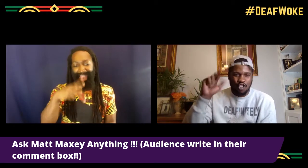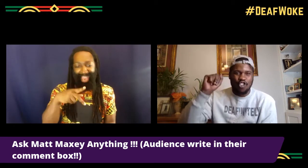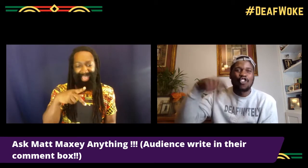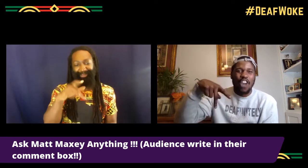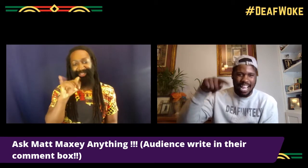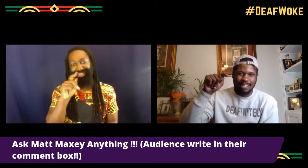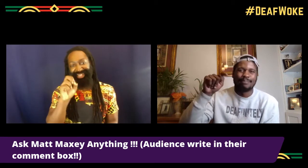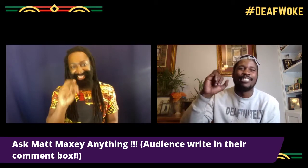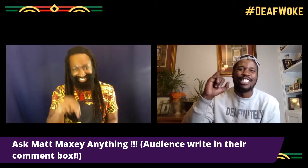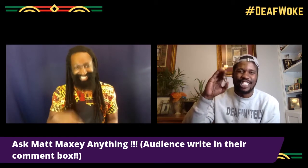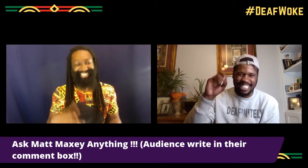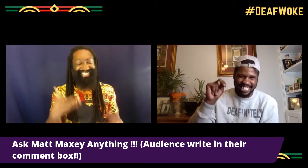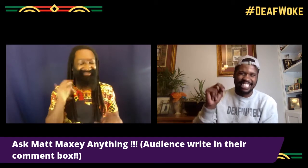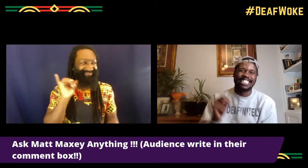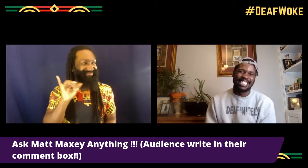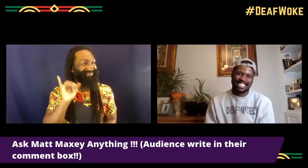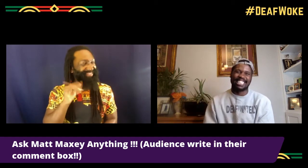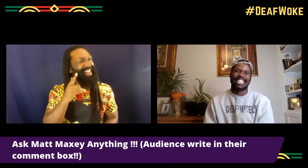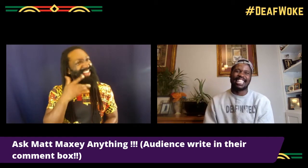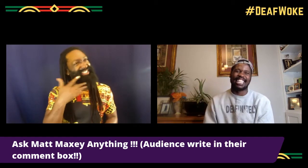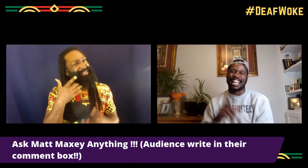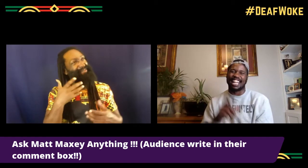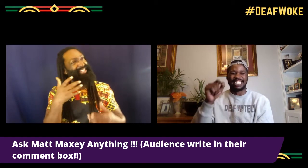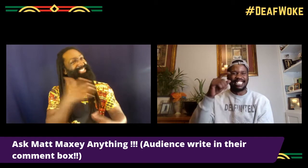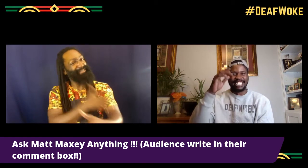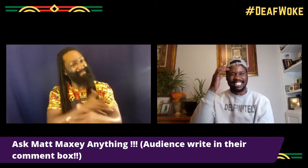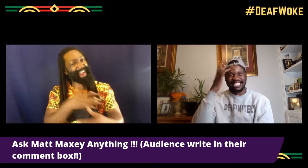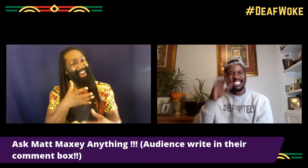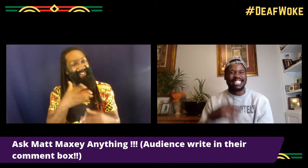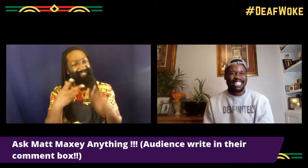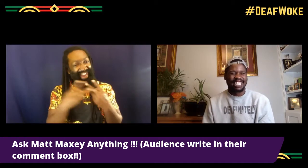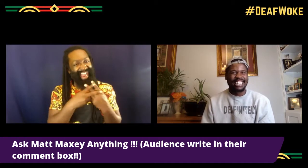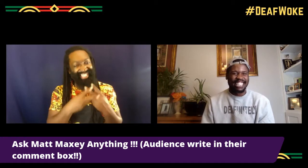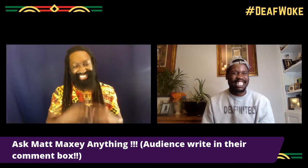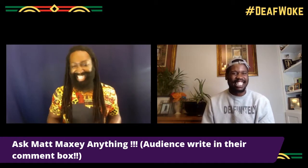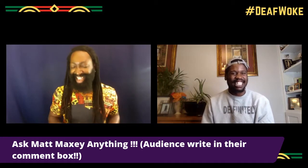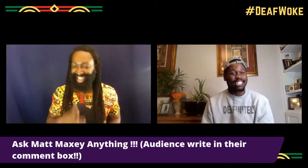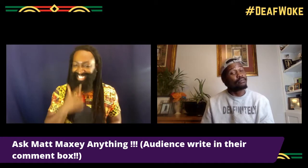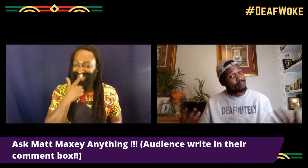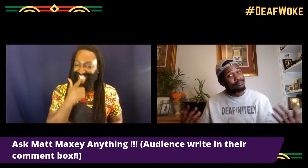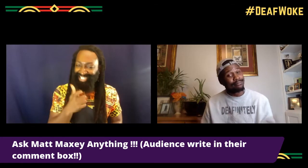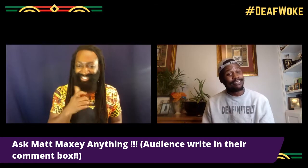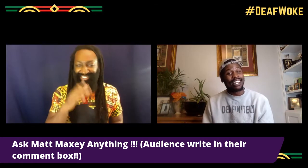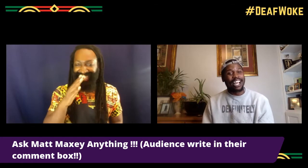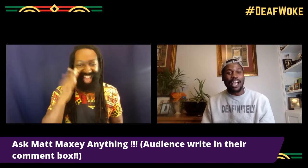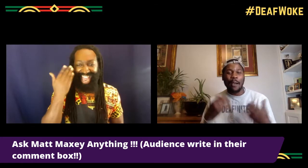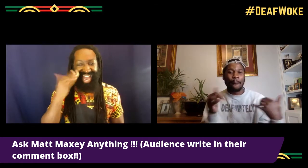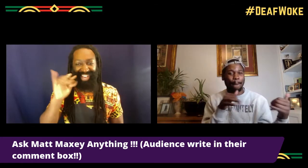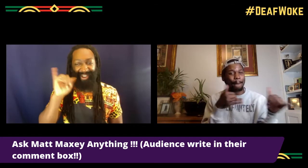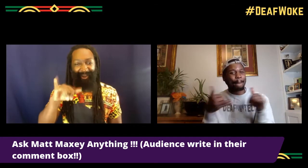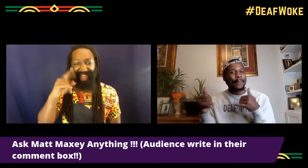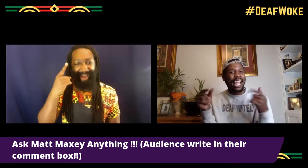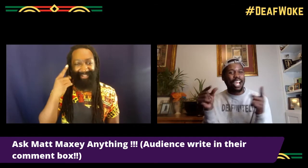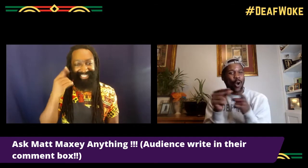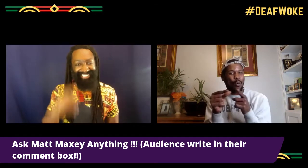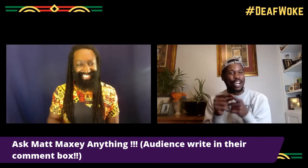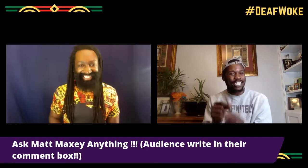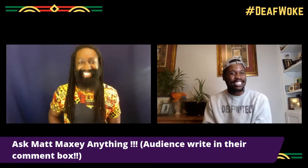No more questions. Yeah, that's funny. That's a powerful way to save you harsh tag. That's very yeah.